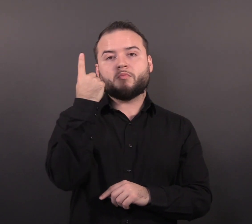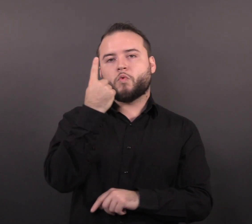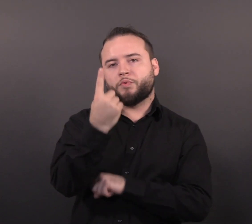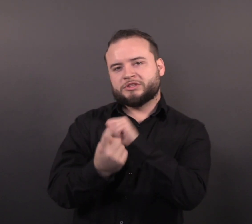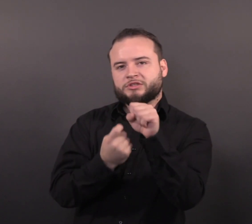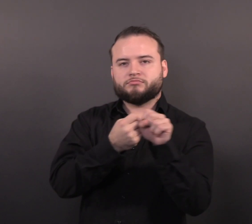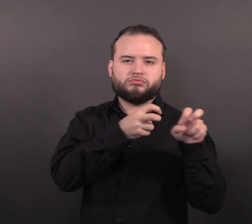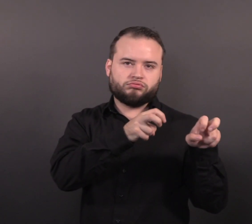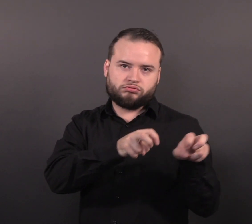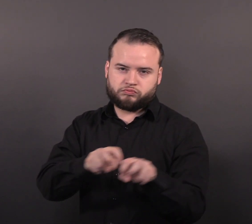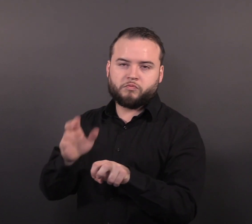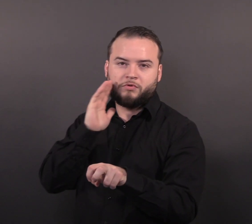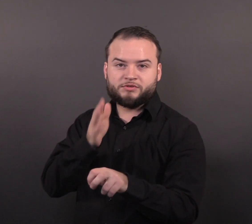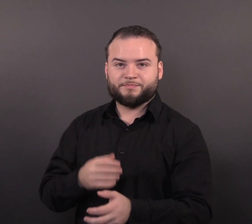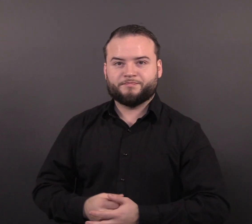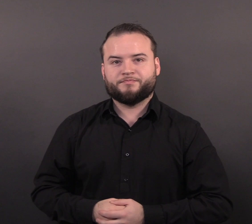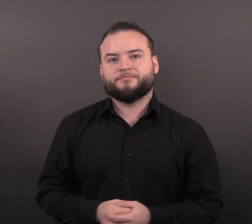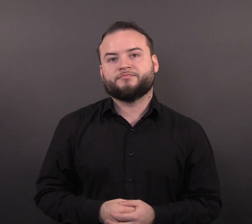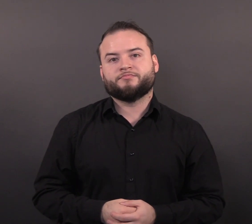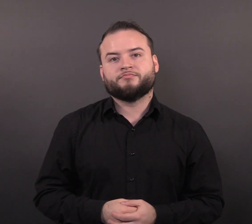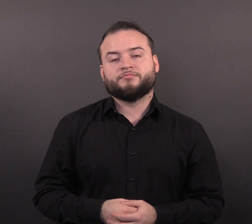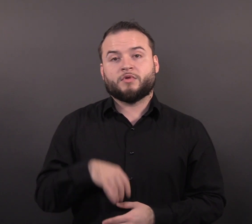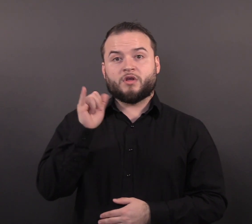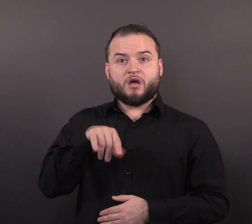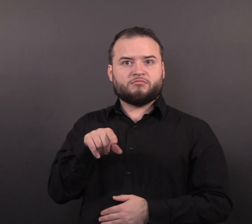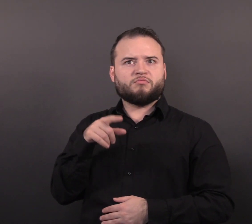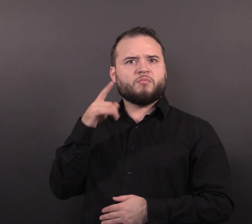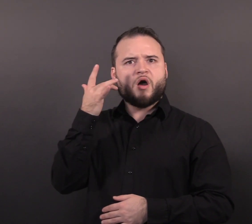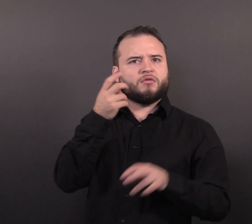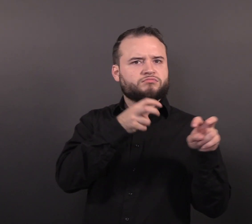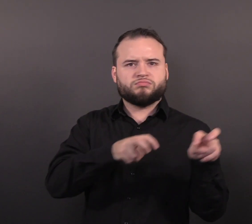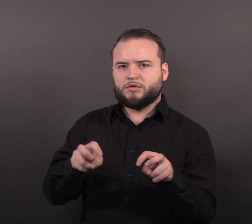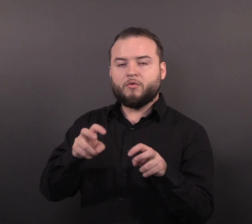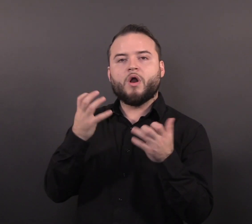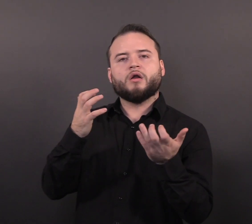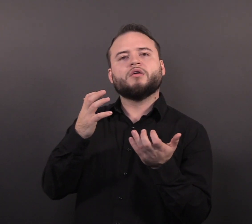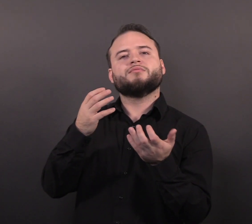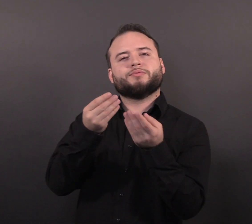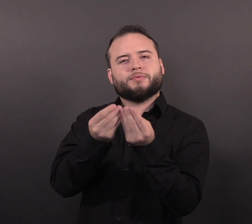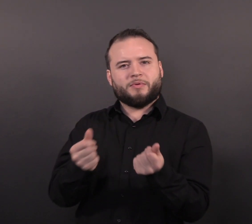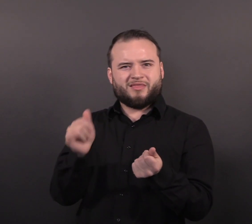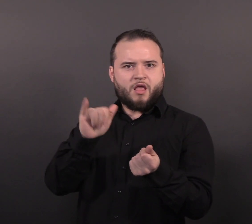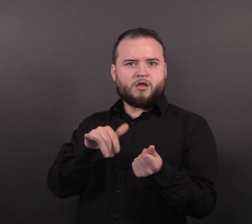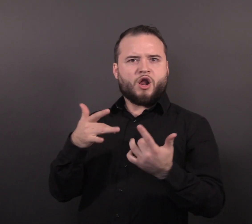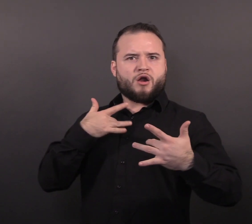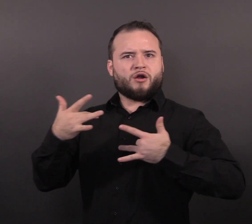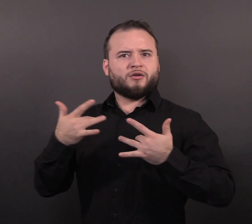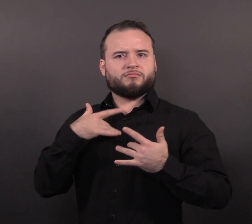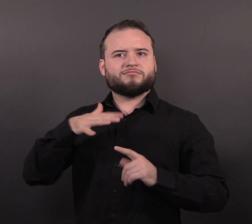This serves to mitigate the concerns raised by experts about confusion caused by a name change